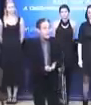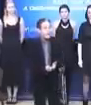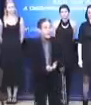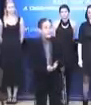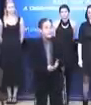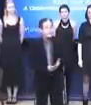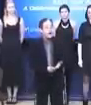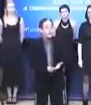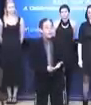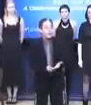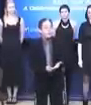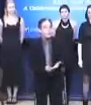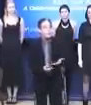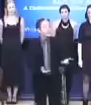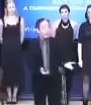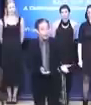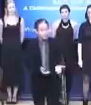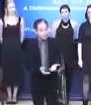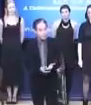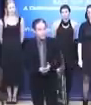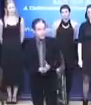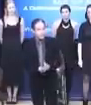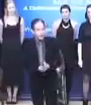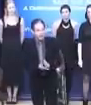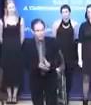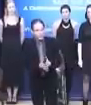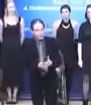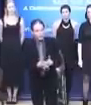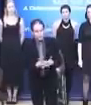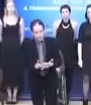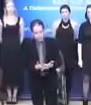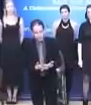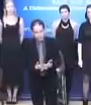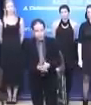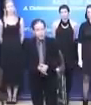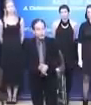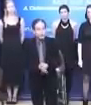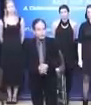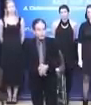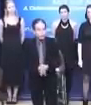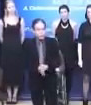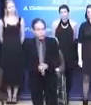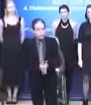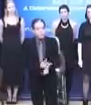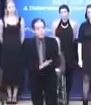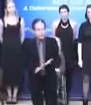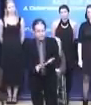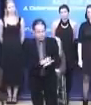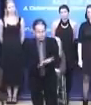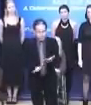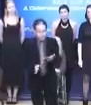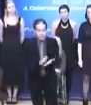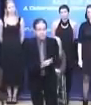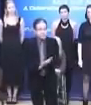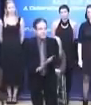That is a time: of first love, of friendship, of the pressures of school, and the first whiff of sex.